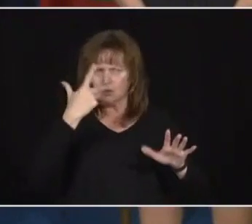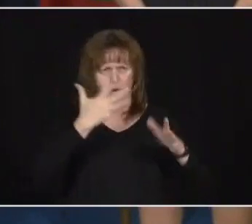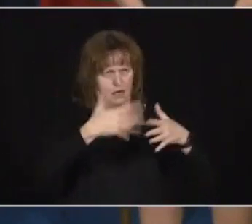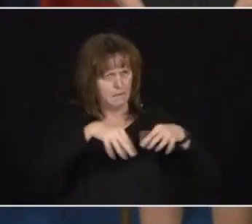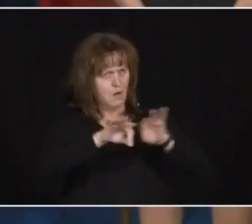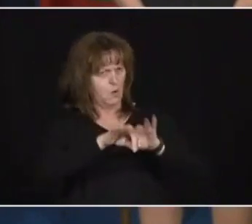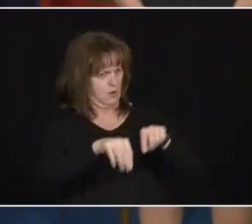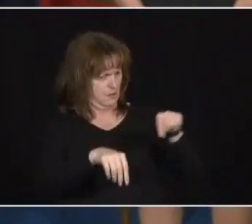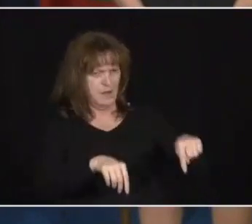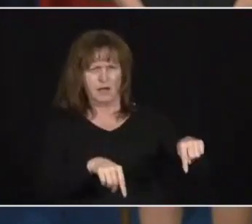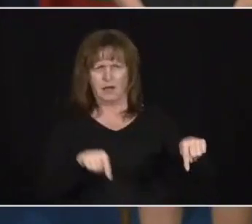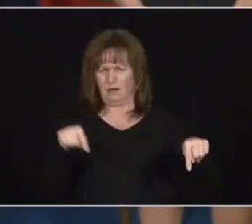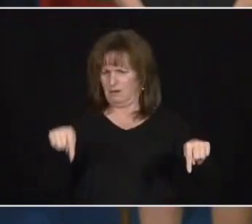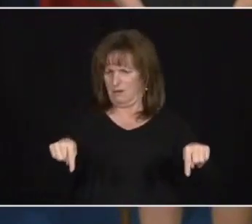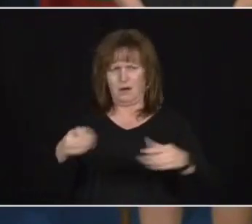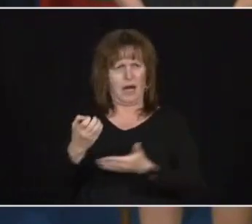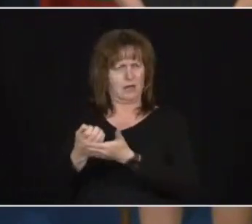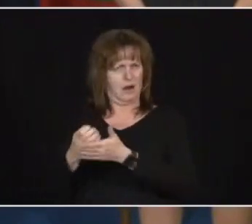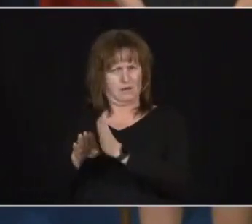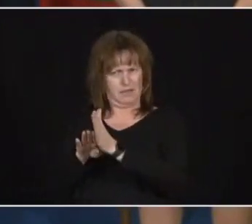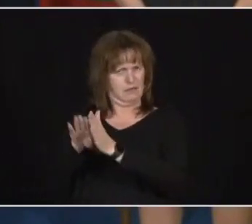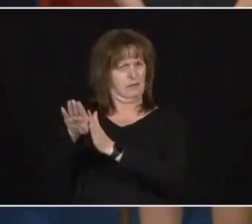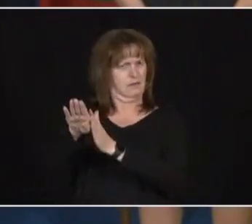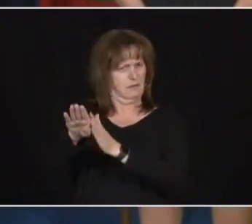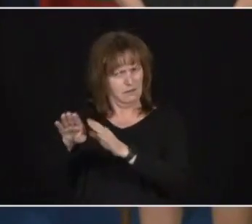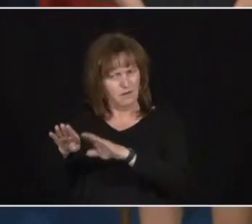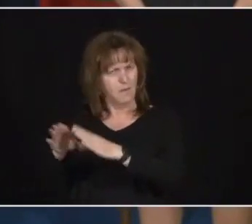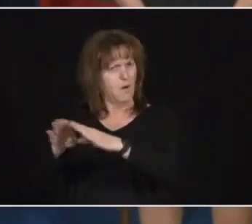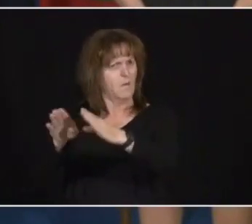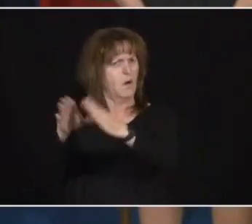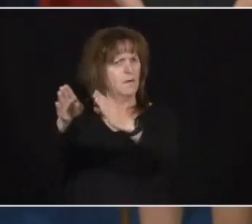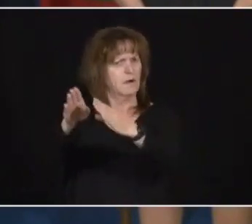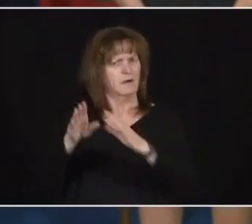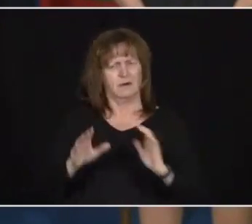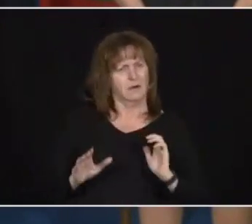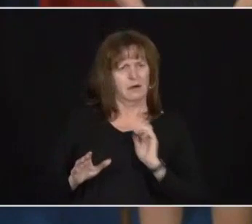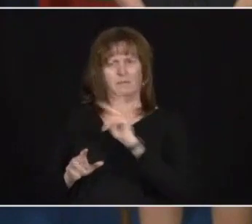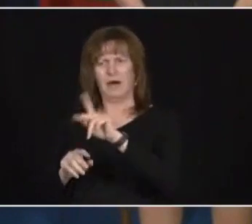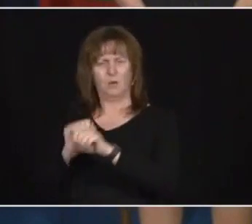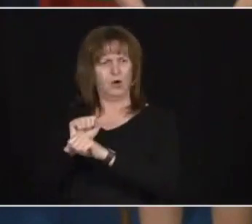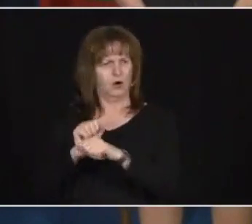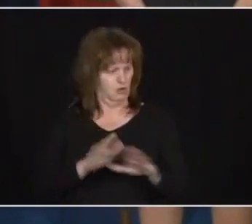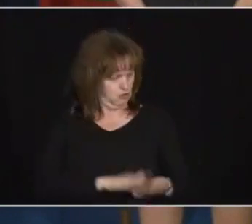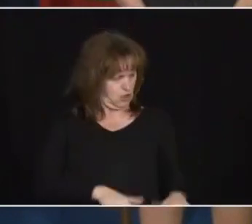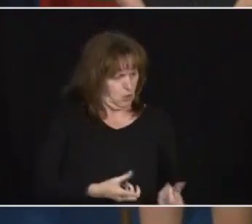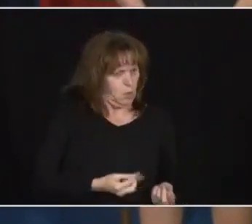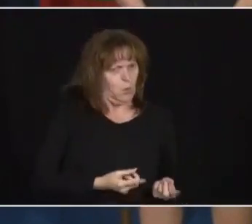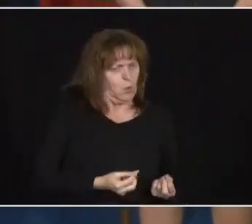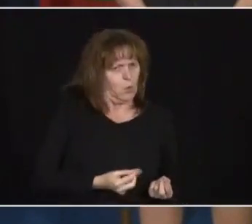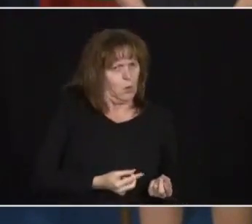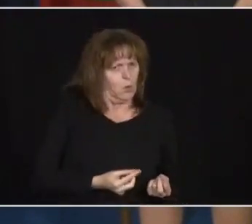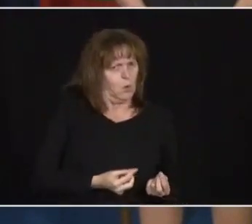We know it is a prerequisite to get people back into the job market and we hope to have better